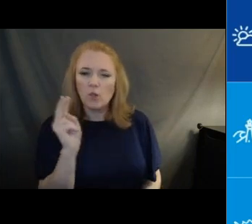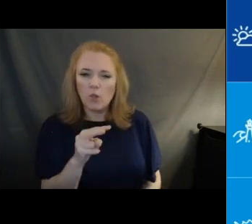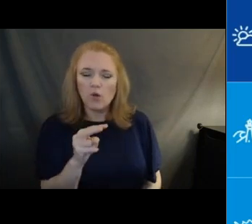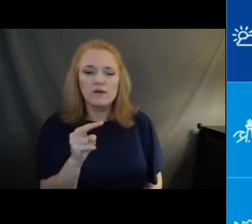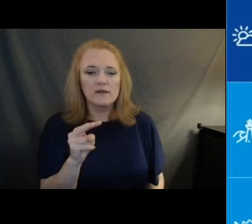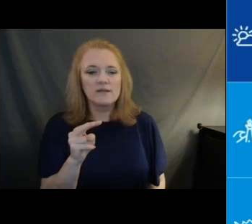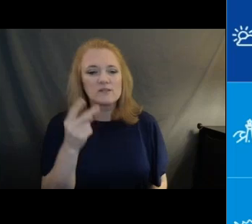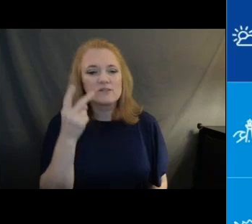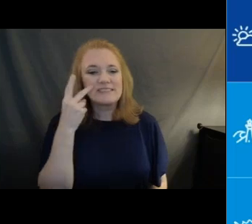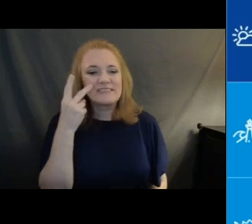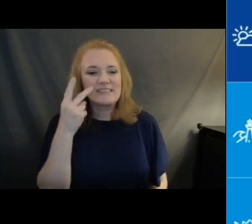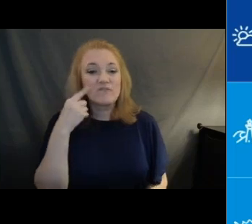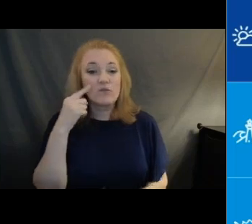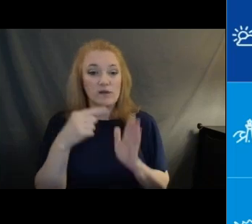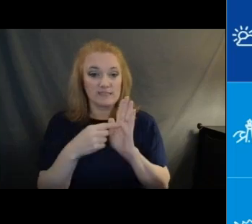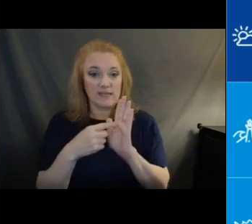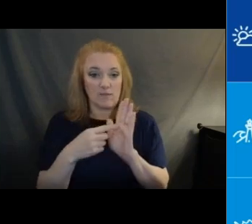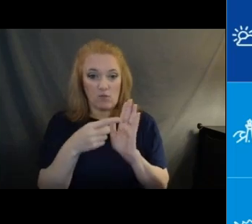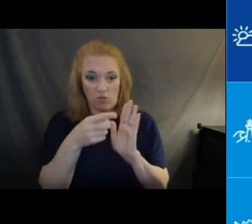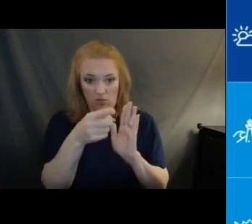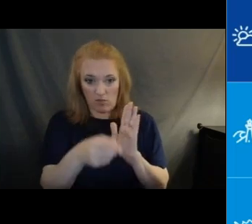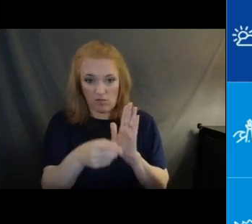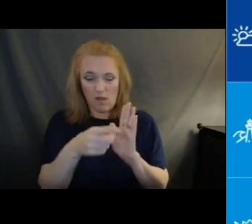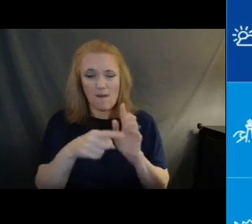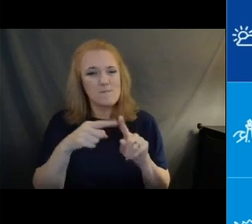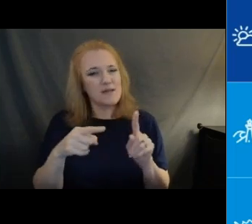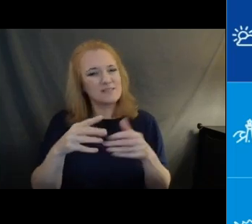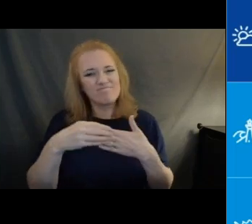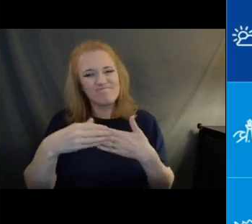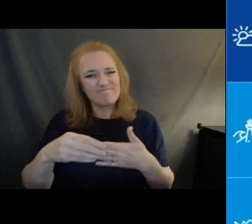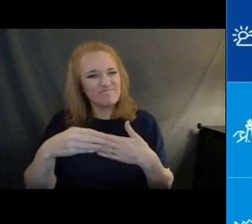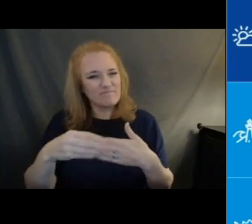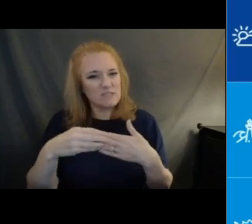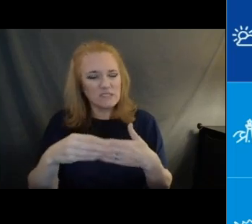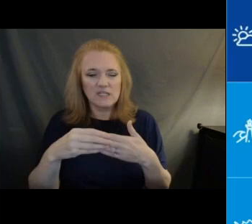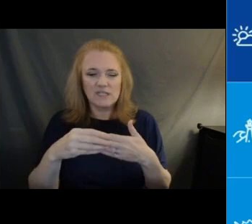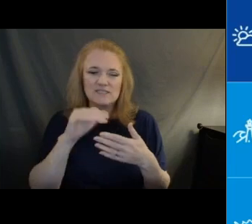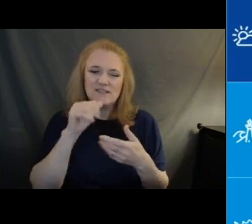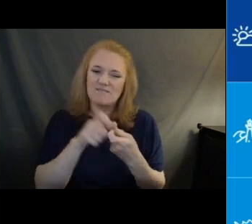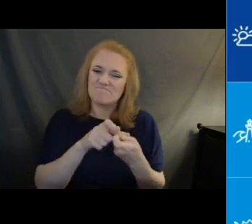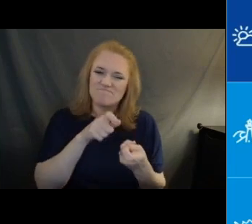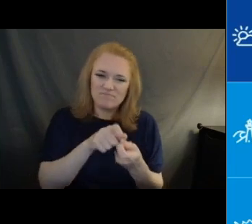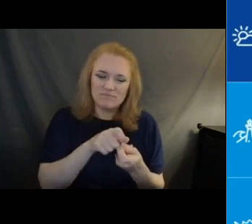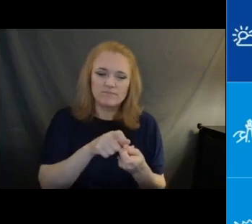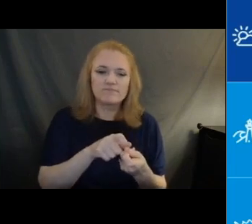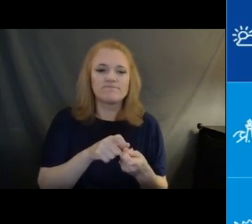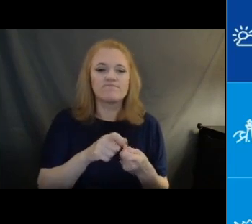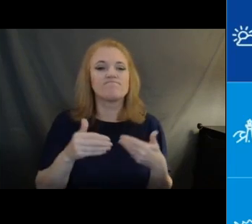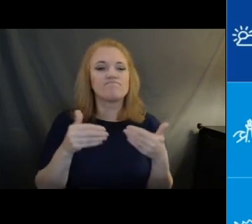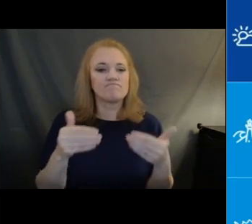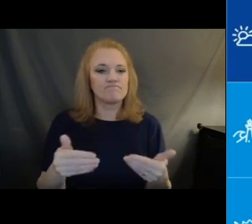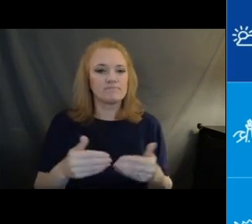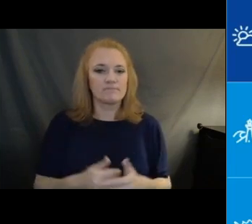this map for example, but again, very loosely with these two forecasts. Next slide please.